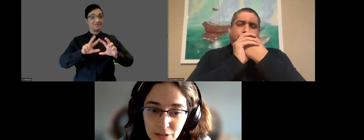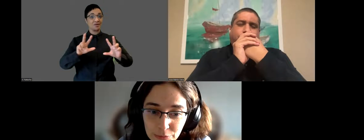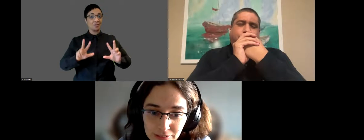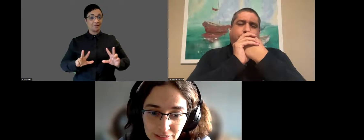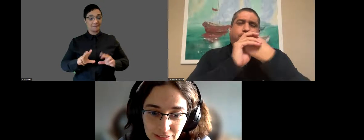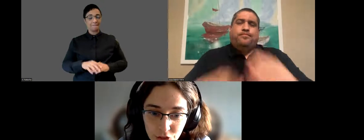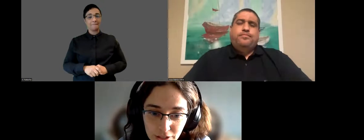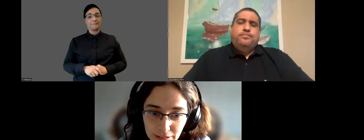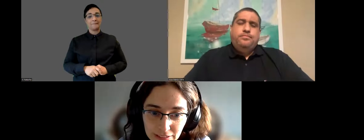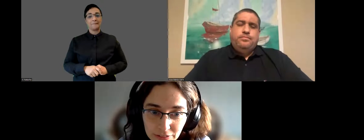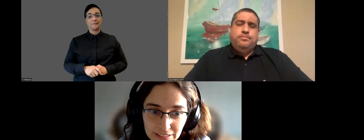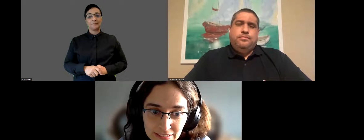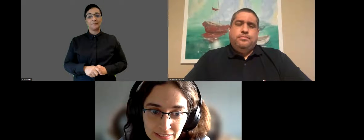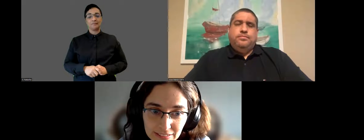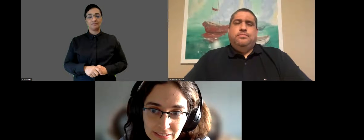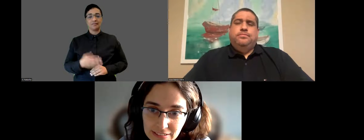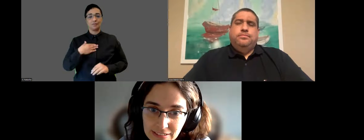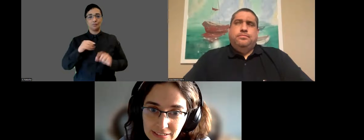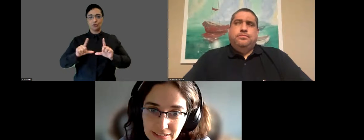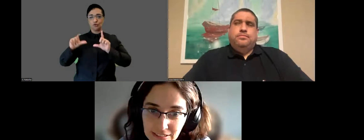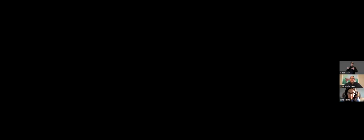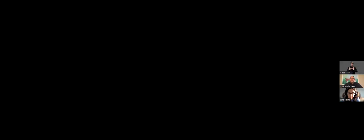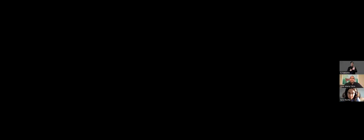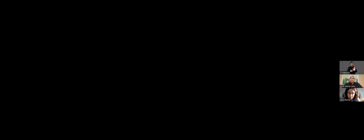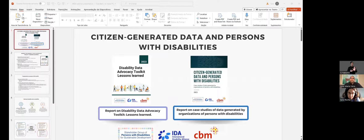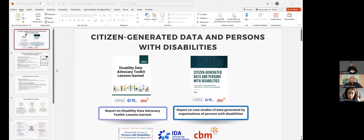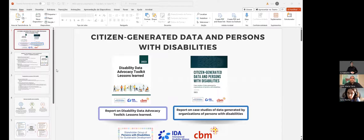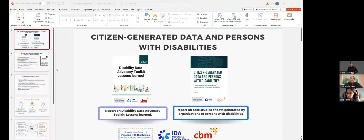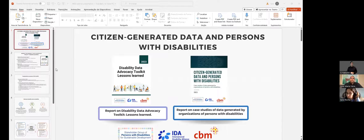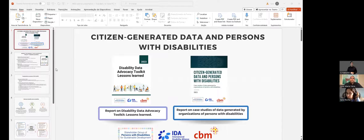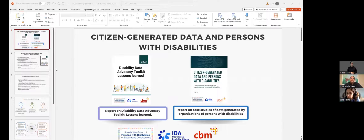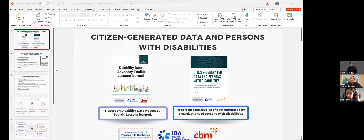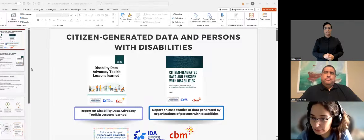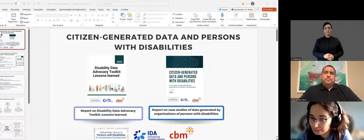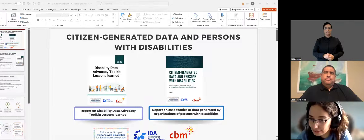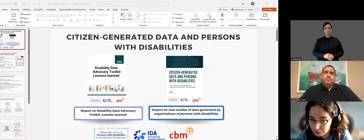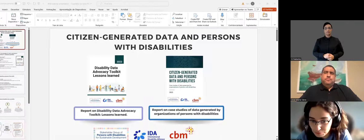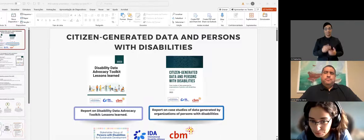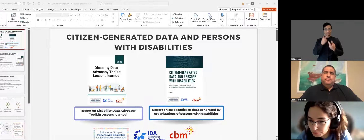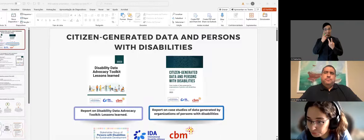I will share my screen. Everyone sees it?